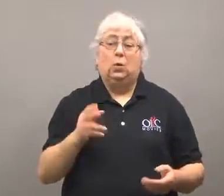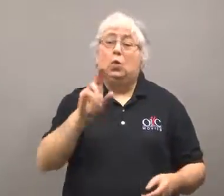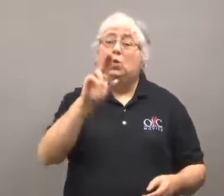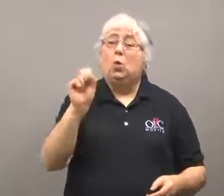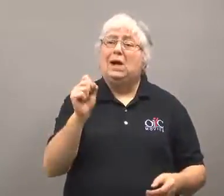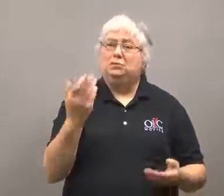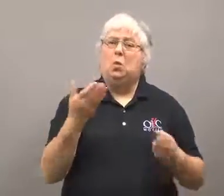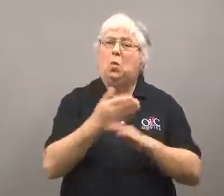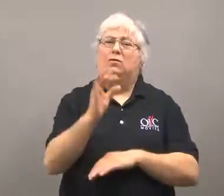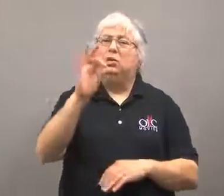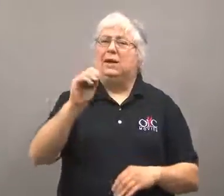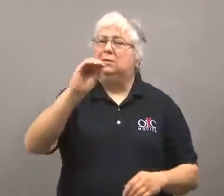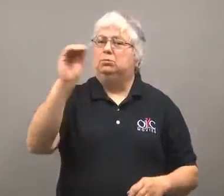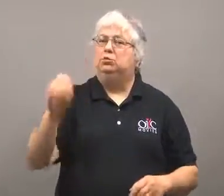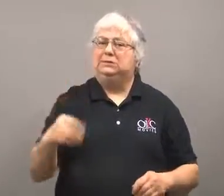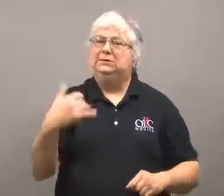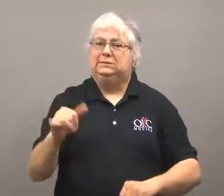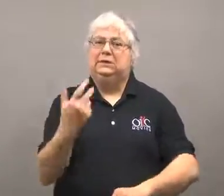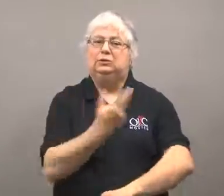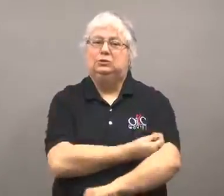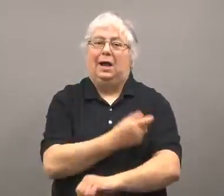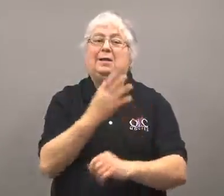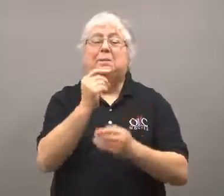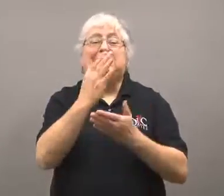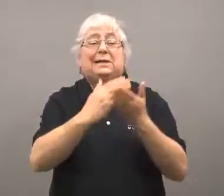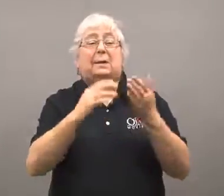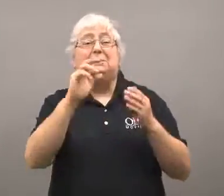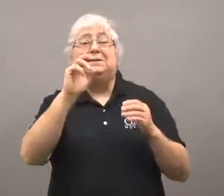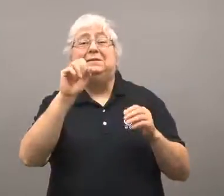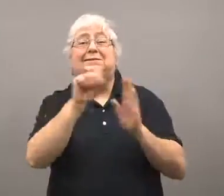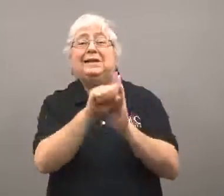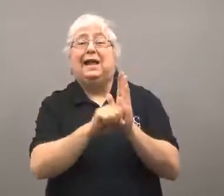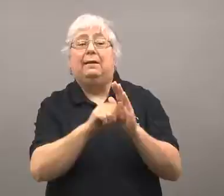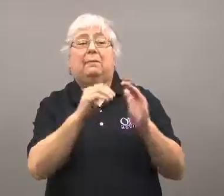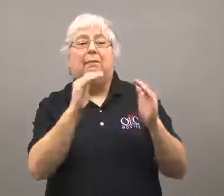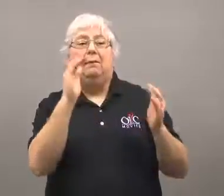Over 90% of U.S. children do get the shots.